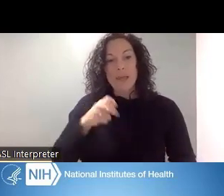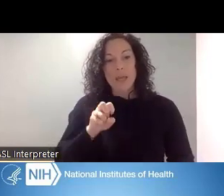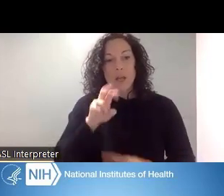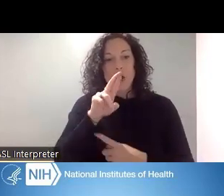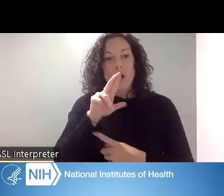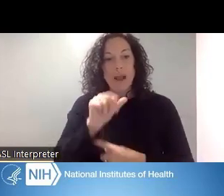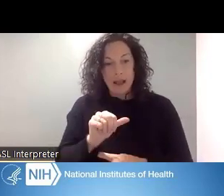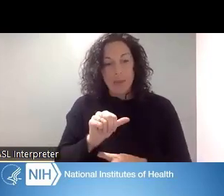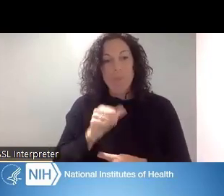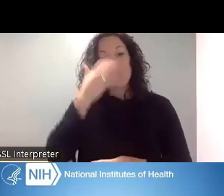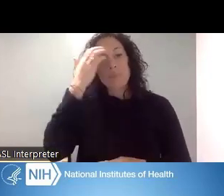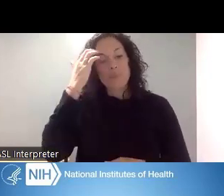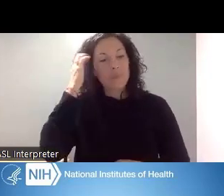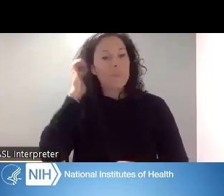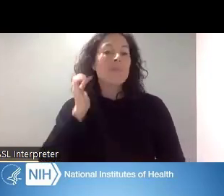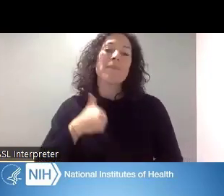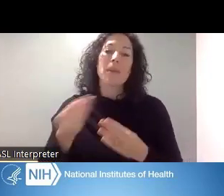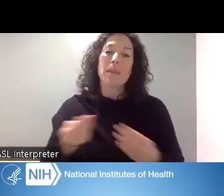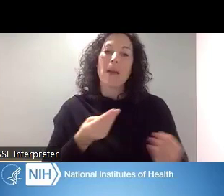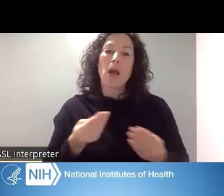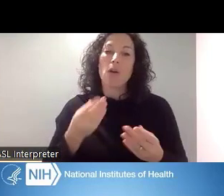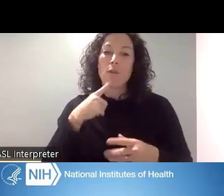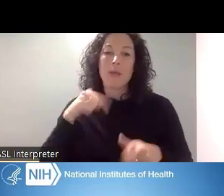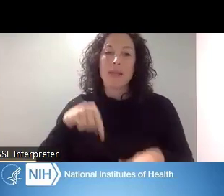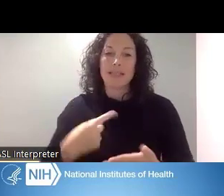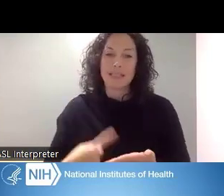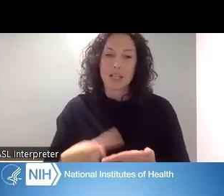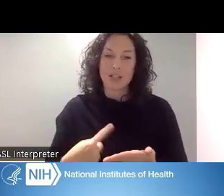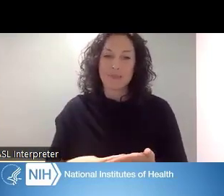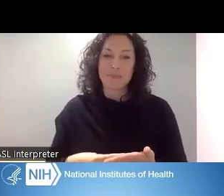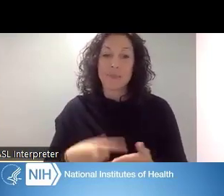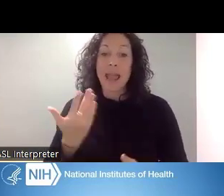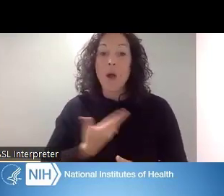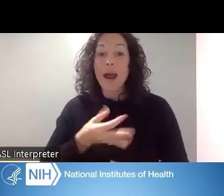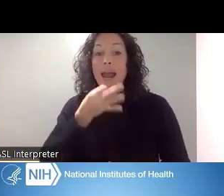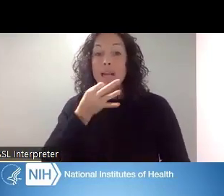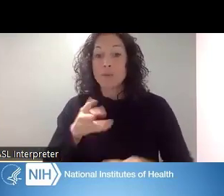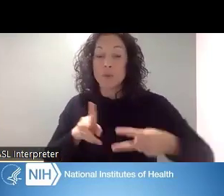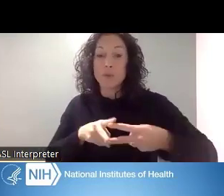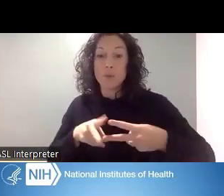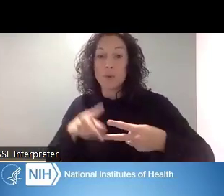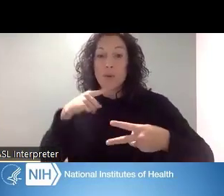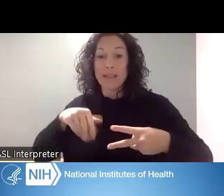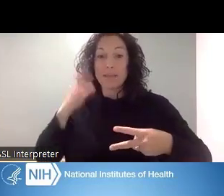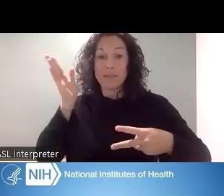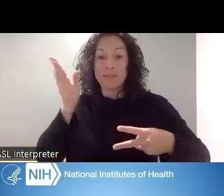and I will be your moderator for this discussion. Our experts for this presentation are Emily Linde,